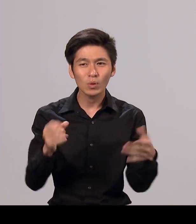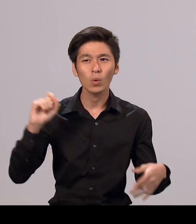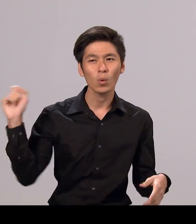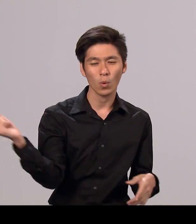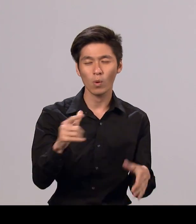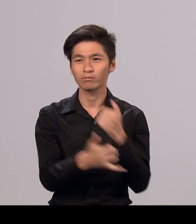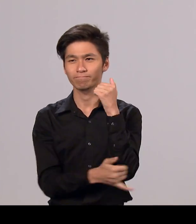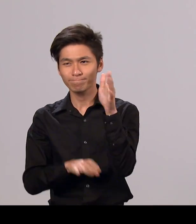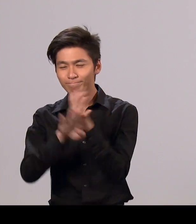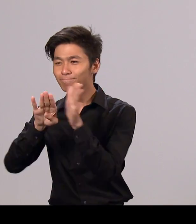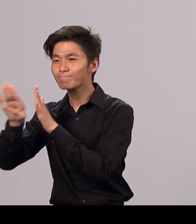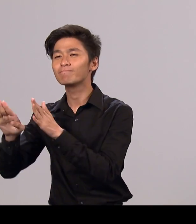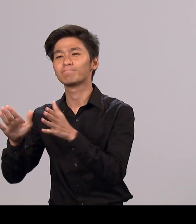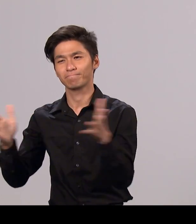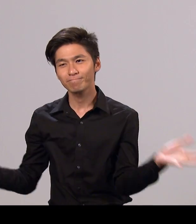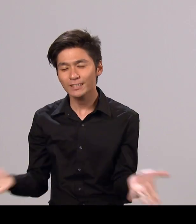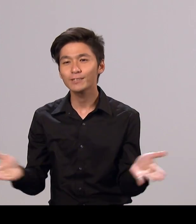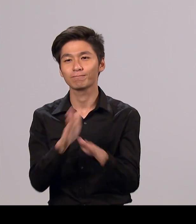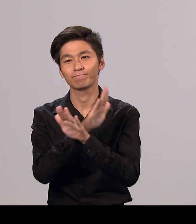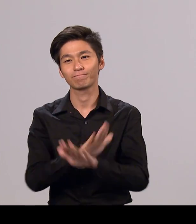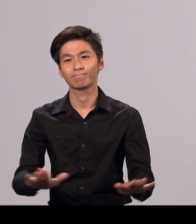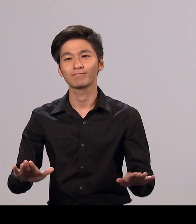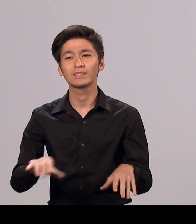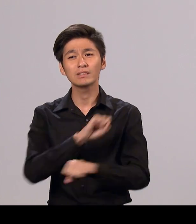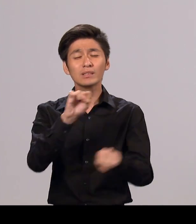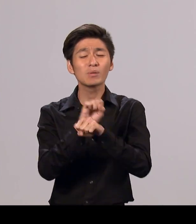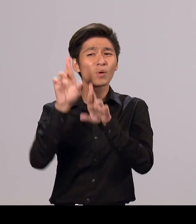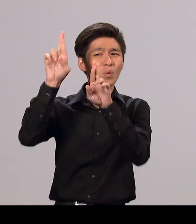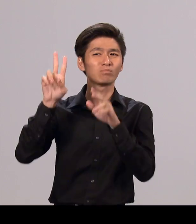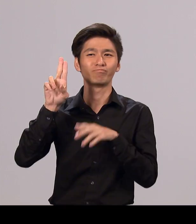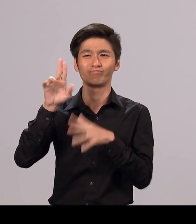Singapore hopes that the US would keep on doing this even as China's influence grows.